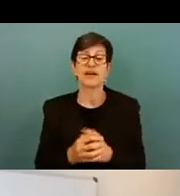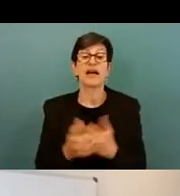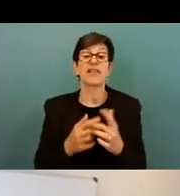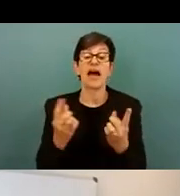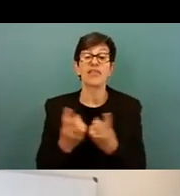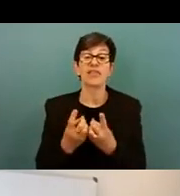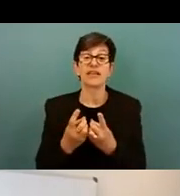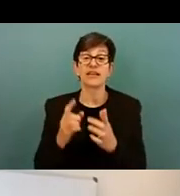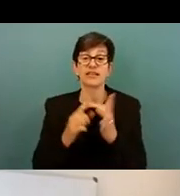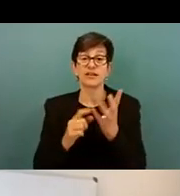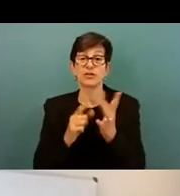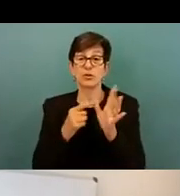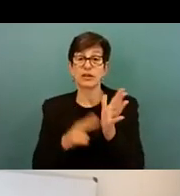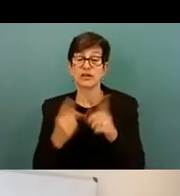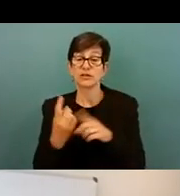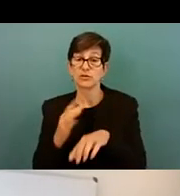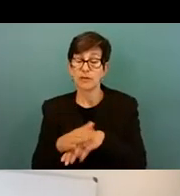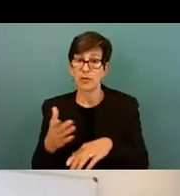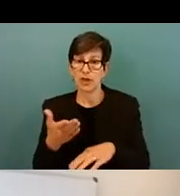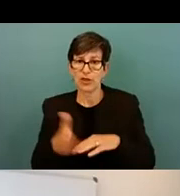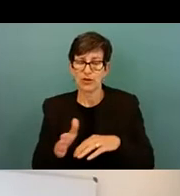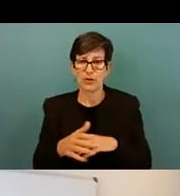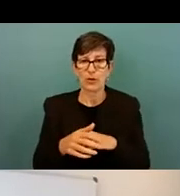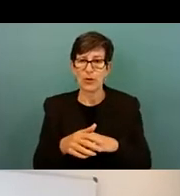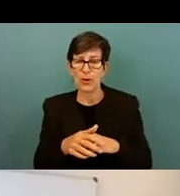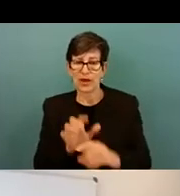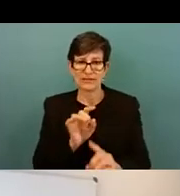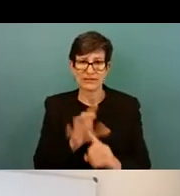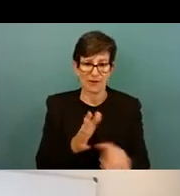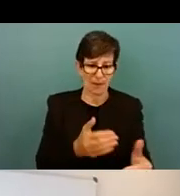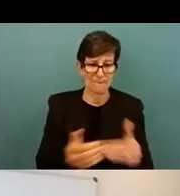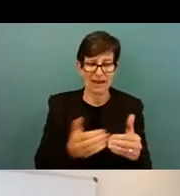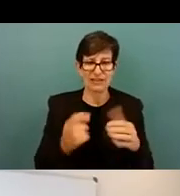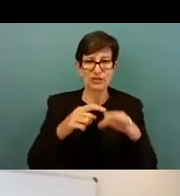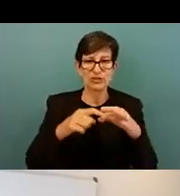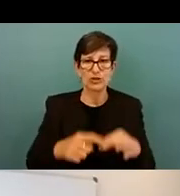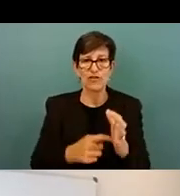development of new do-it-yourself tools or self-managed survey tools, which will allow